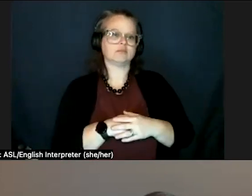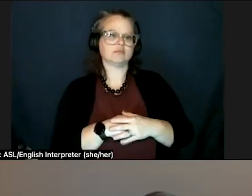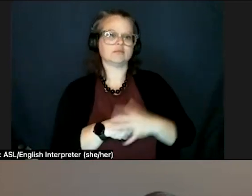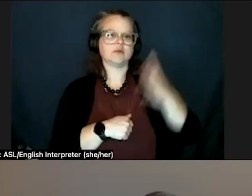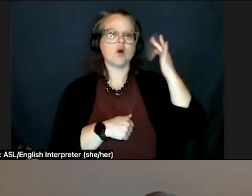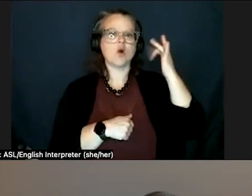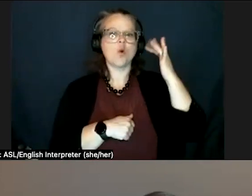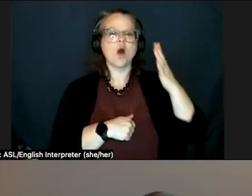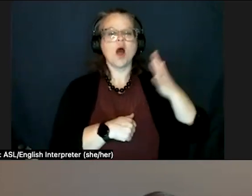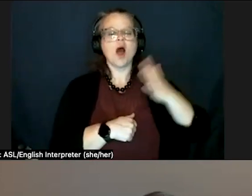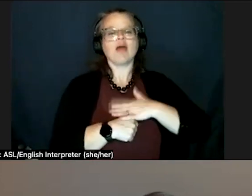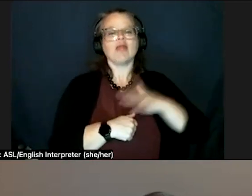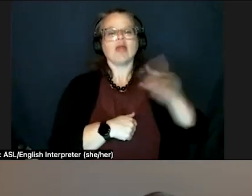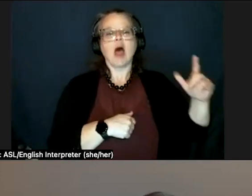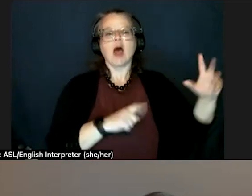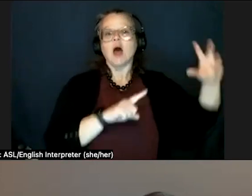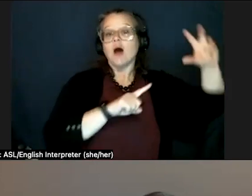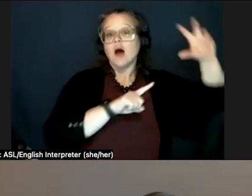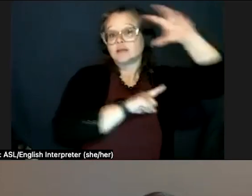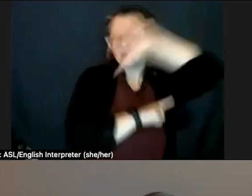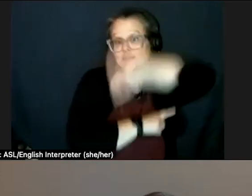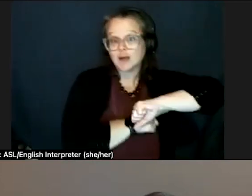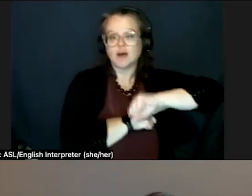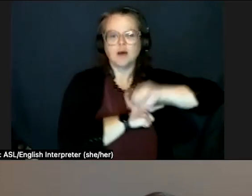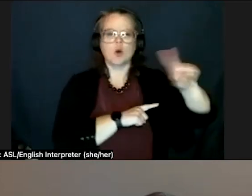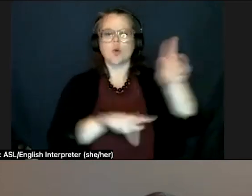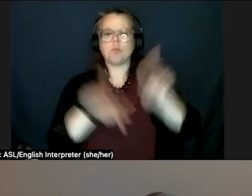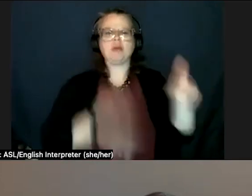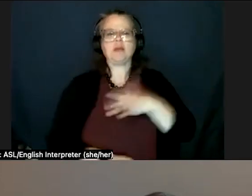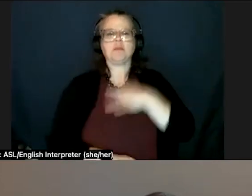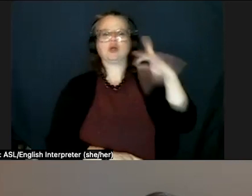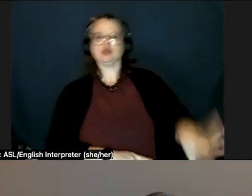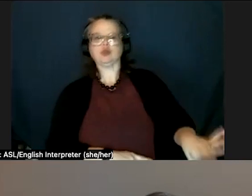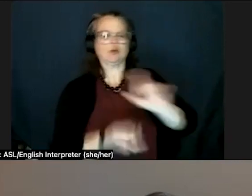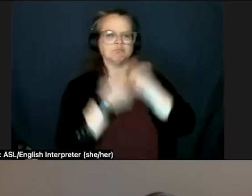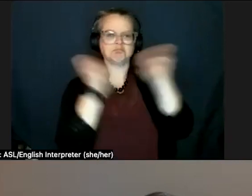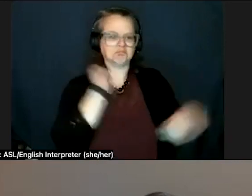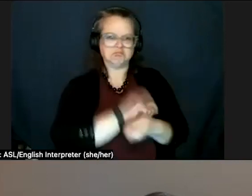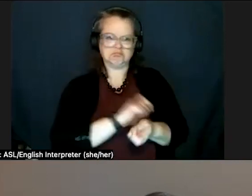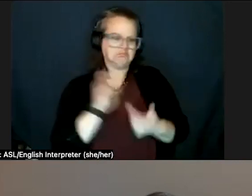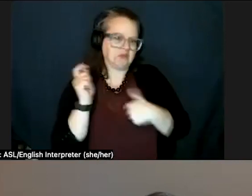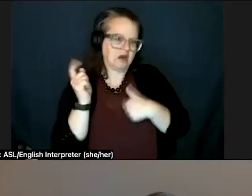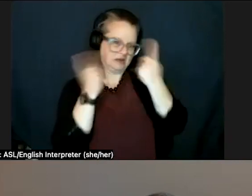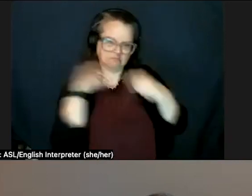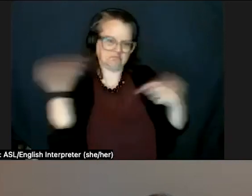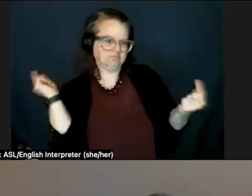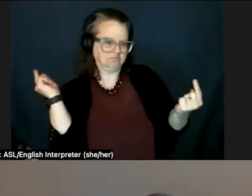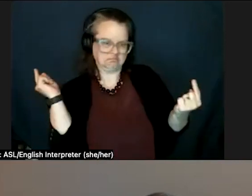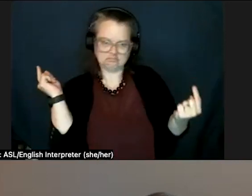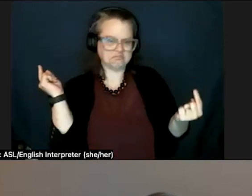that the resistance to change is more resistance to the unknown, from my experience. And that you